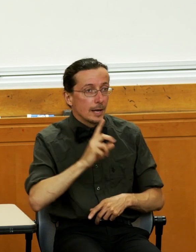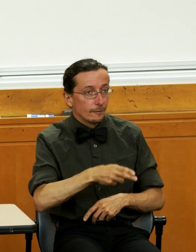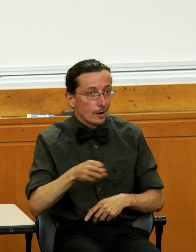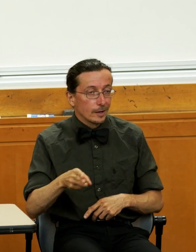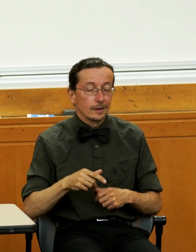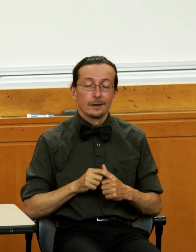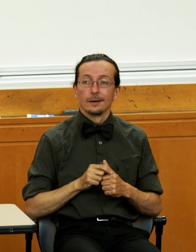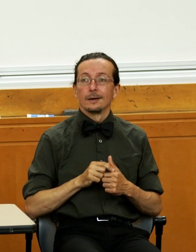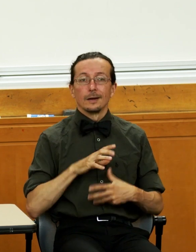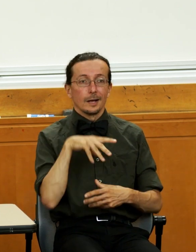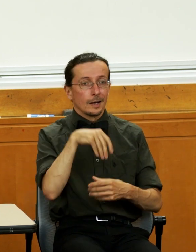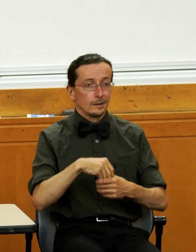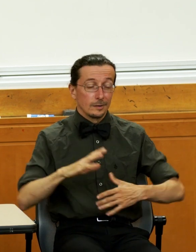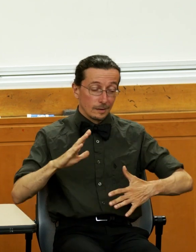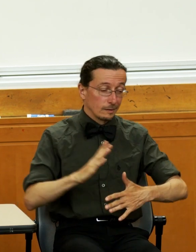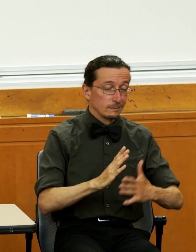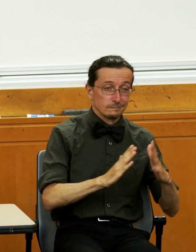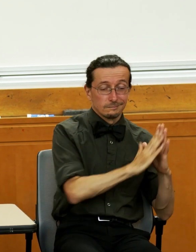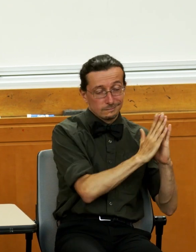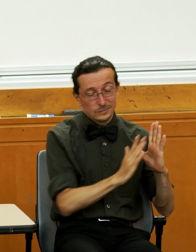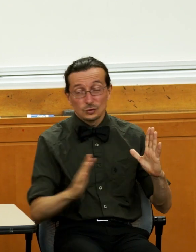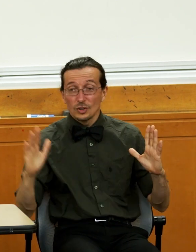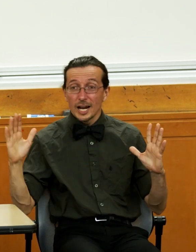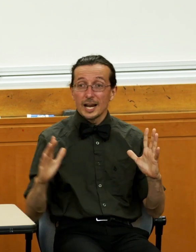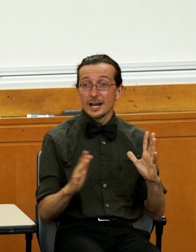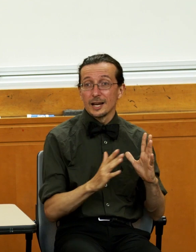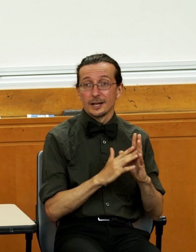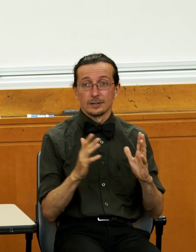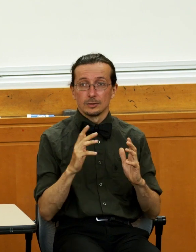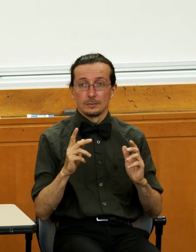the range and the spectrum of disabilities and I think, in general, people who are truly about